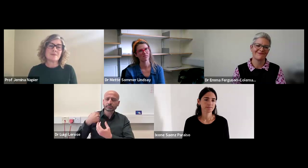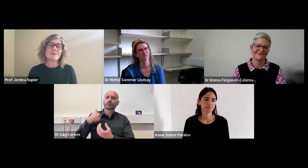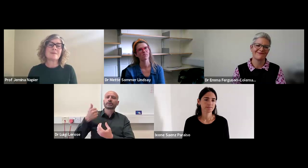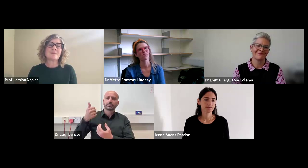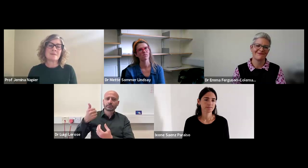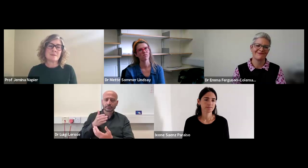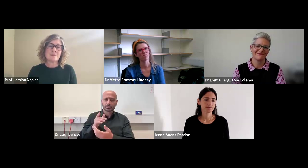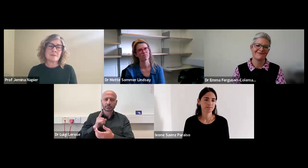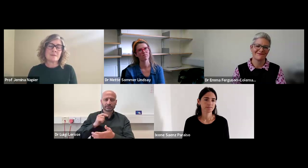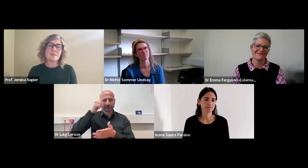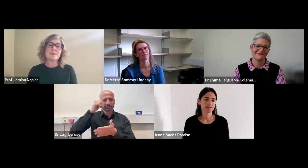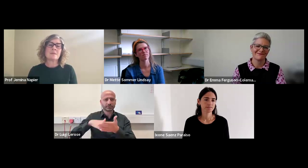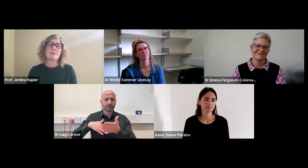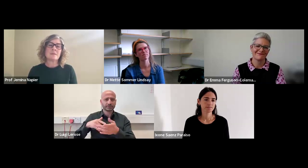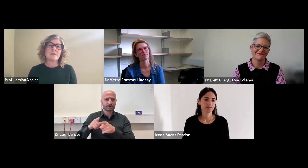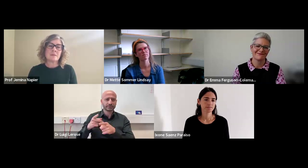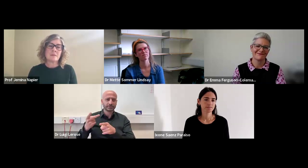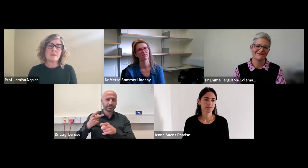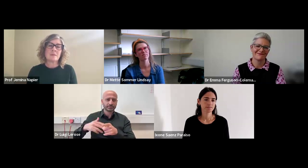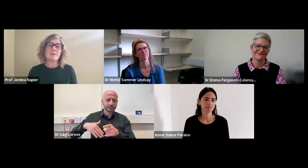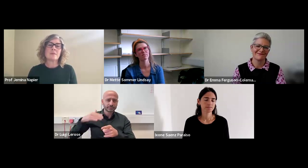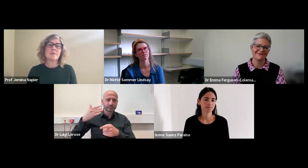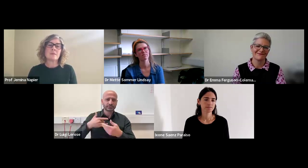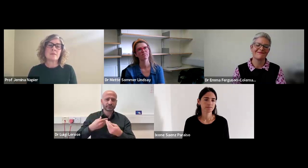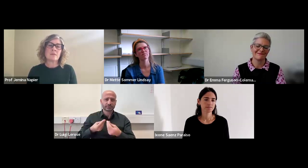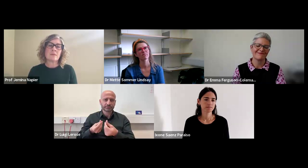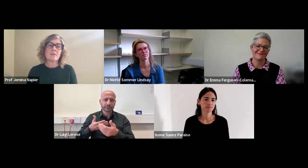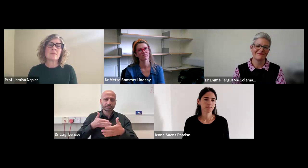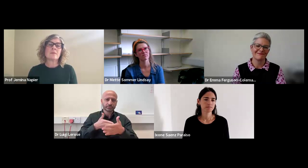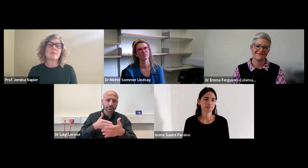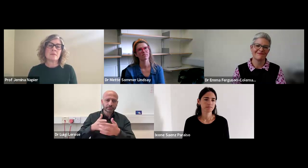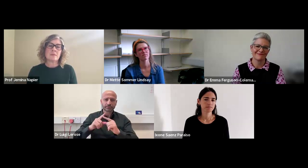your project very quickly and get feedback and that's a very positive experience and obviously